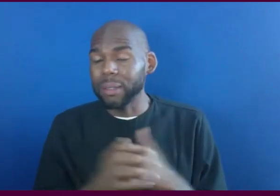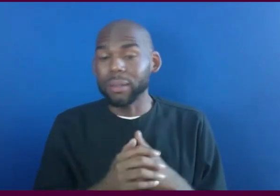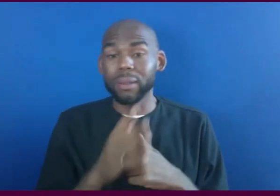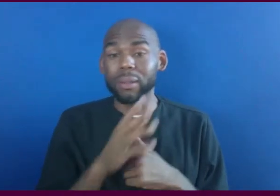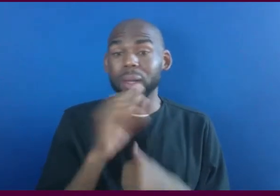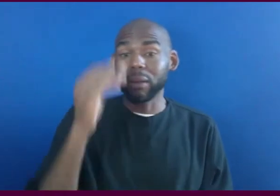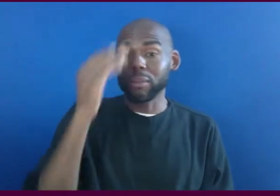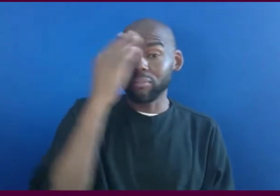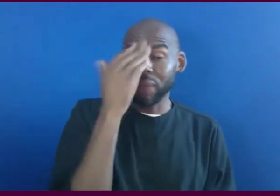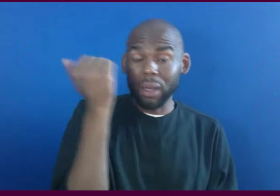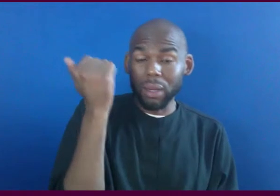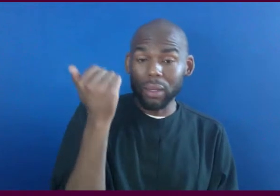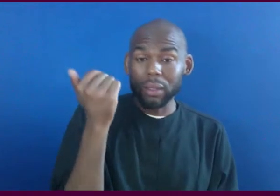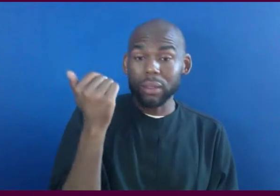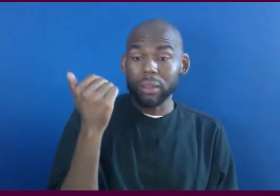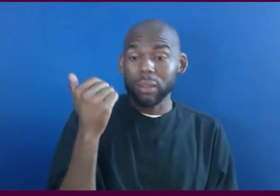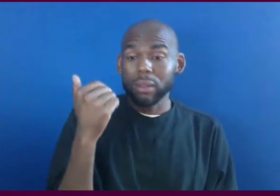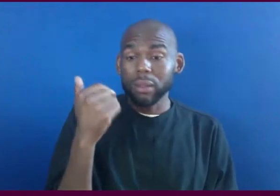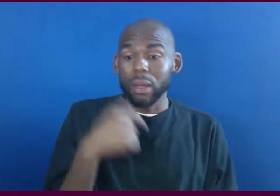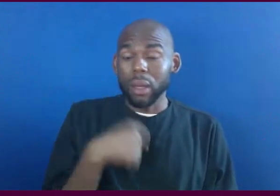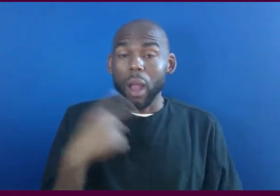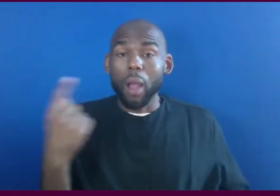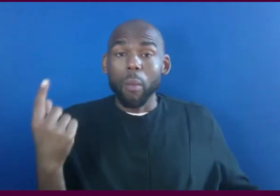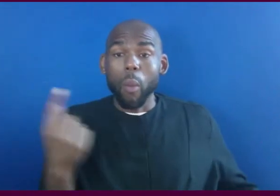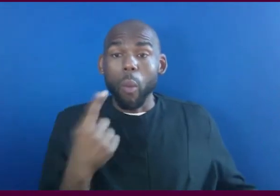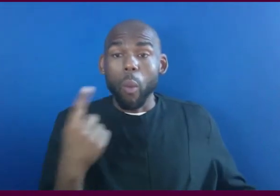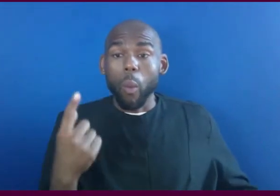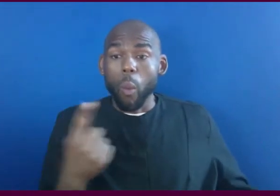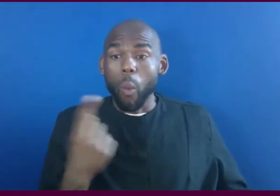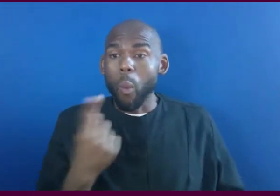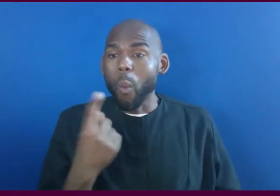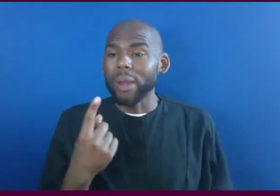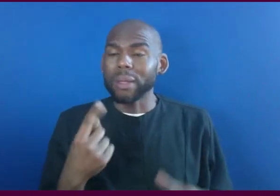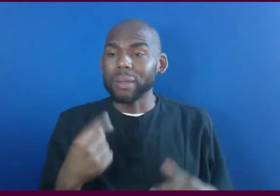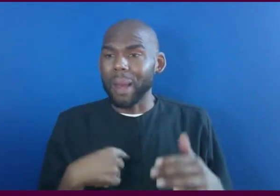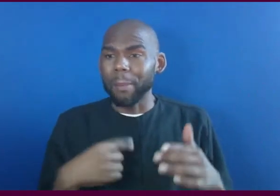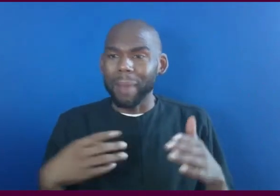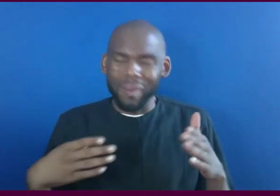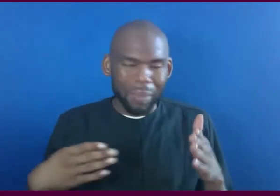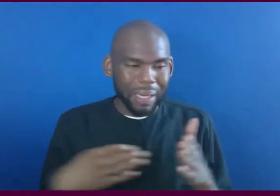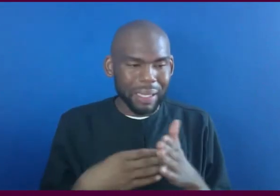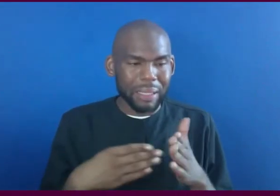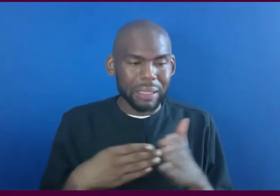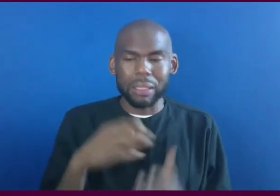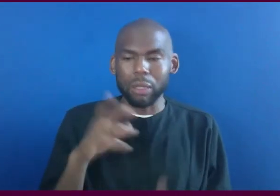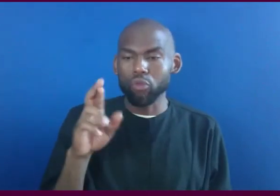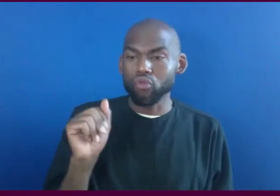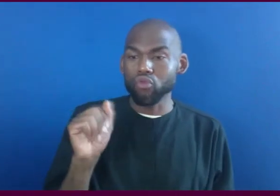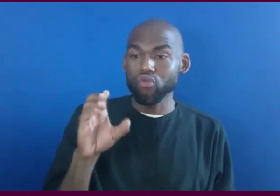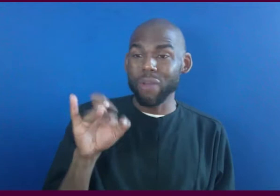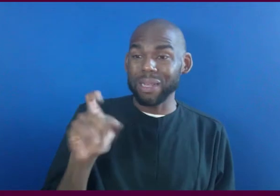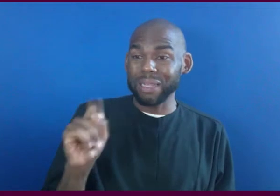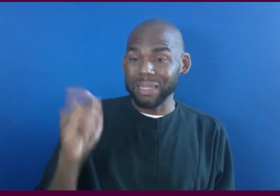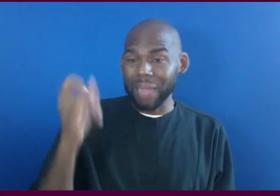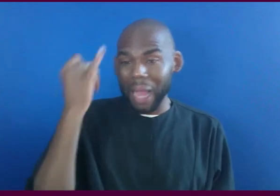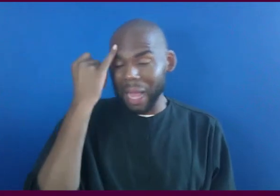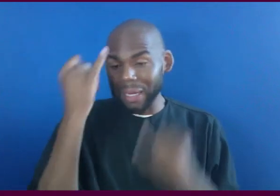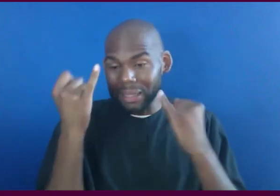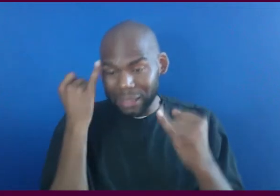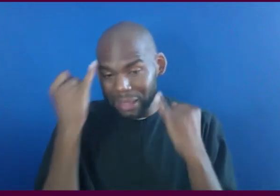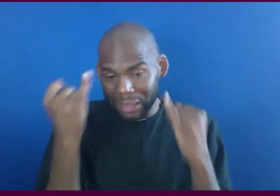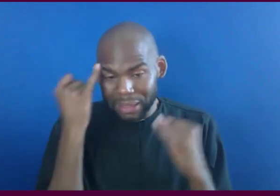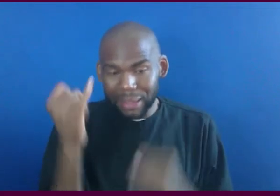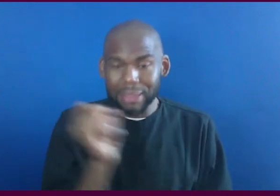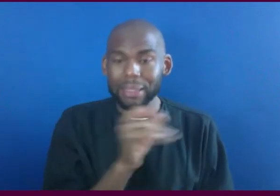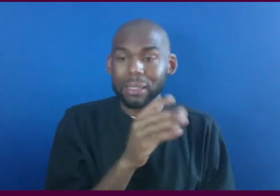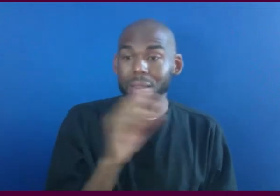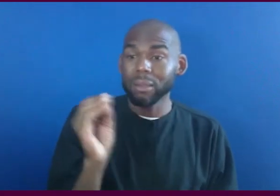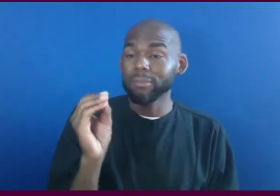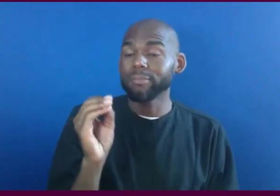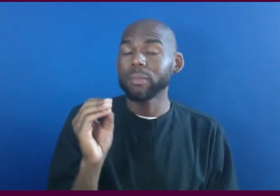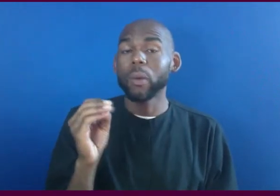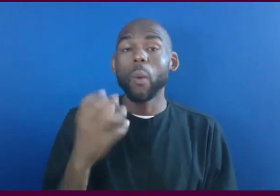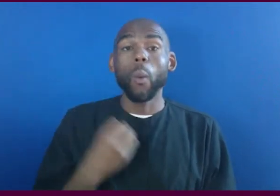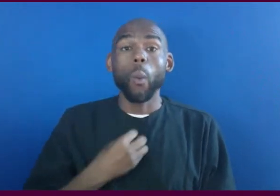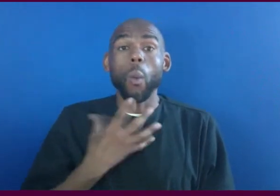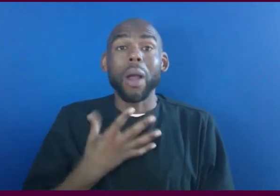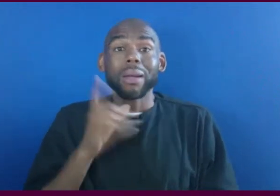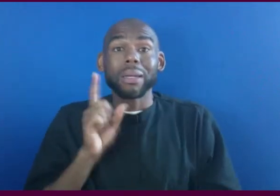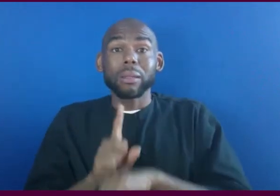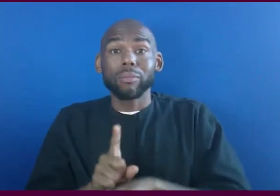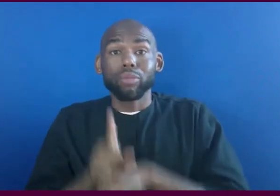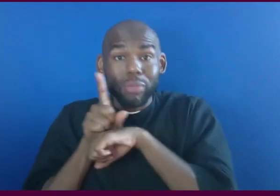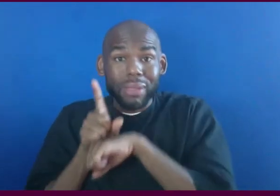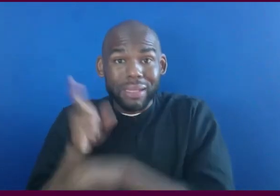And because I'm always rubbing up against racist ideas and white supremacist ideas and